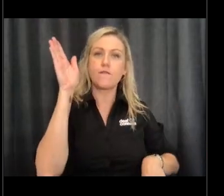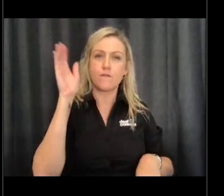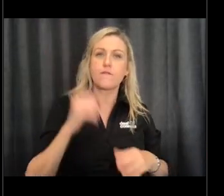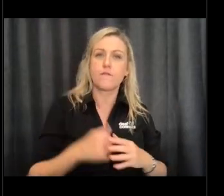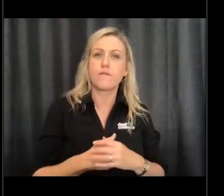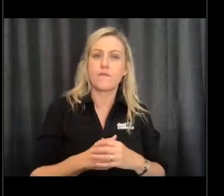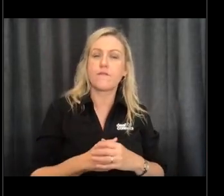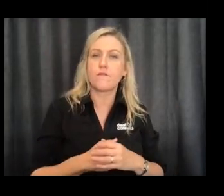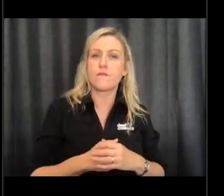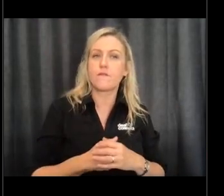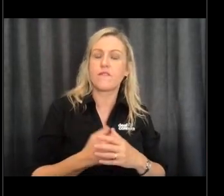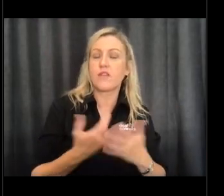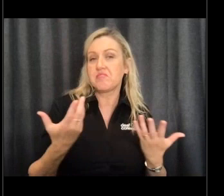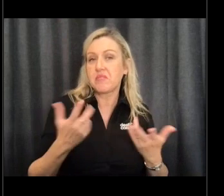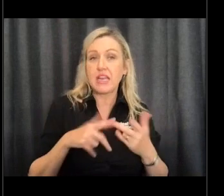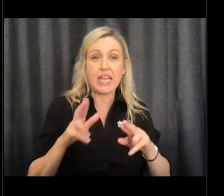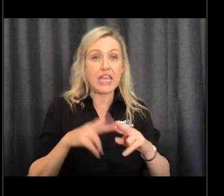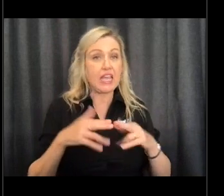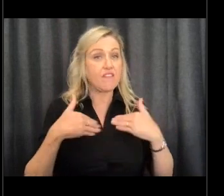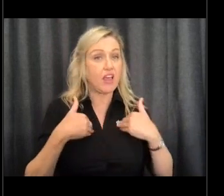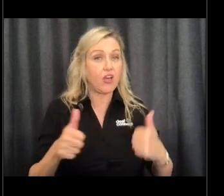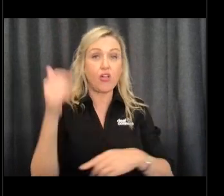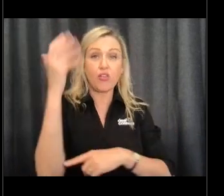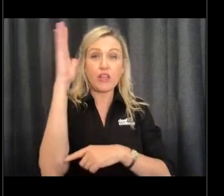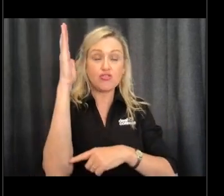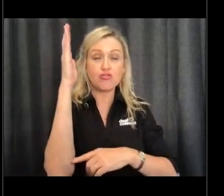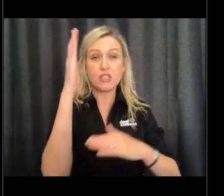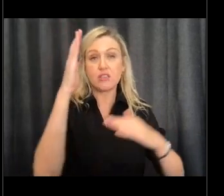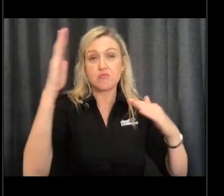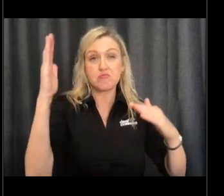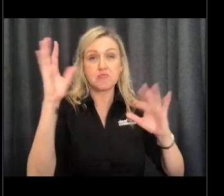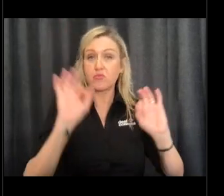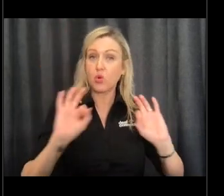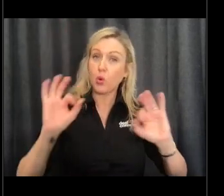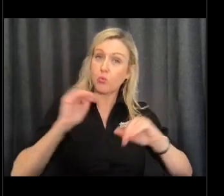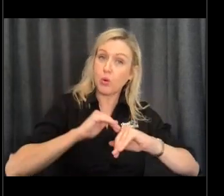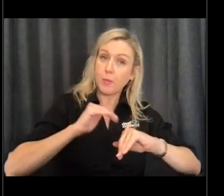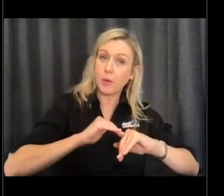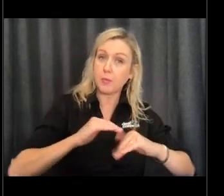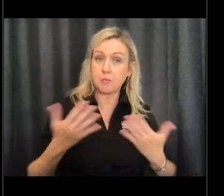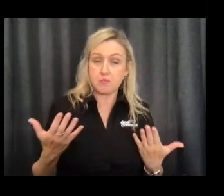But if it's otherwise healthy and there's no obvious danger then to me what more should